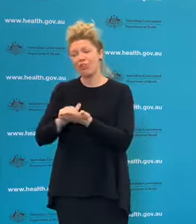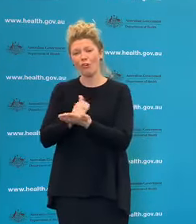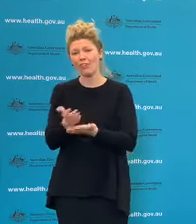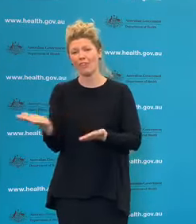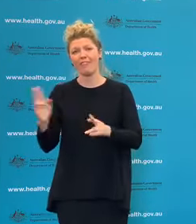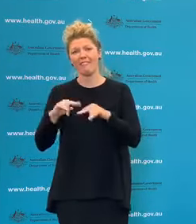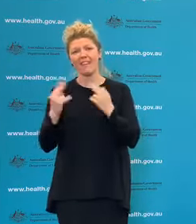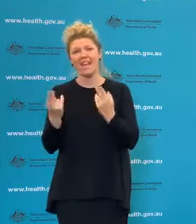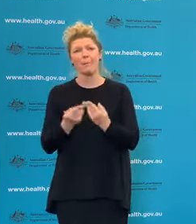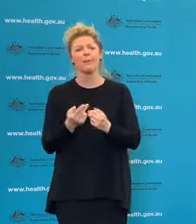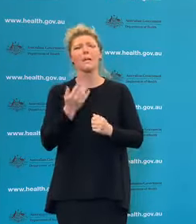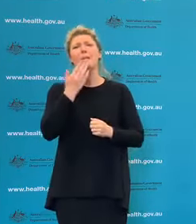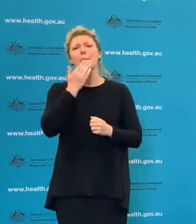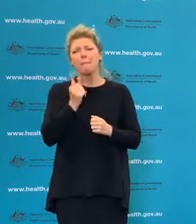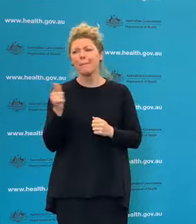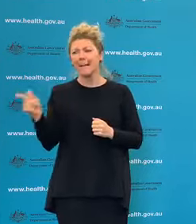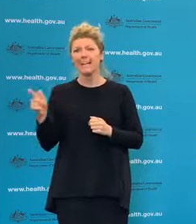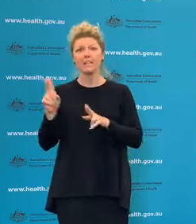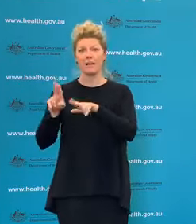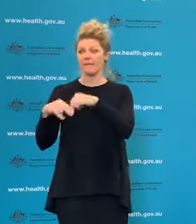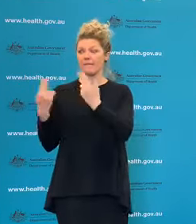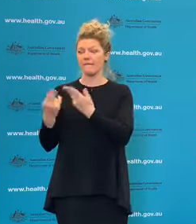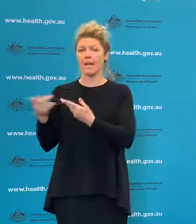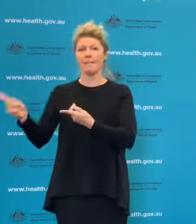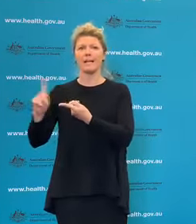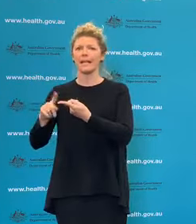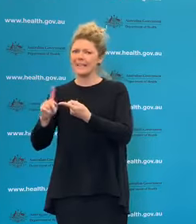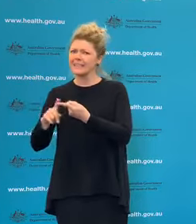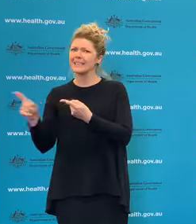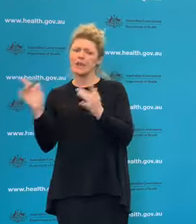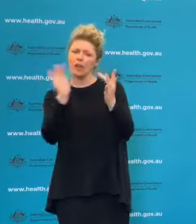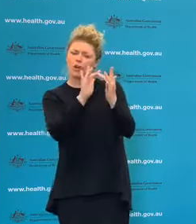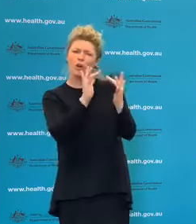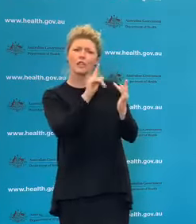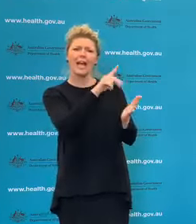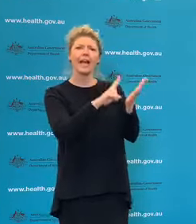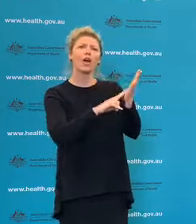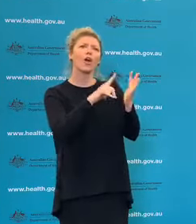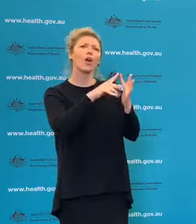talk to Newmarch facility directly on every occasion that they can. And we do